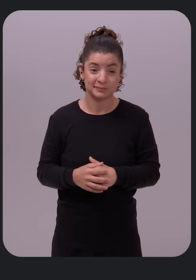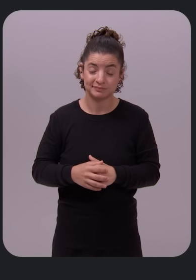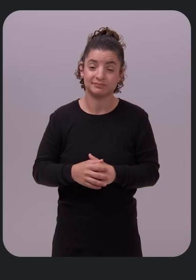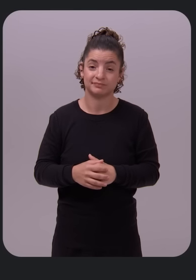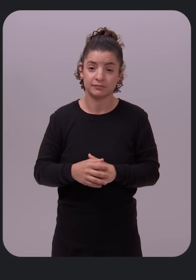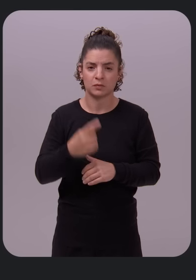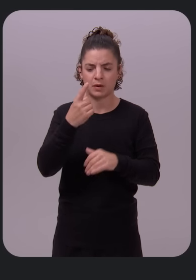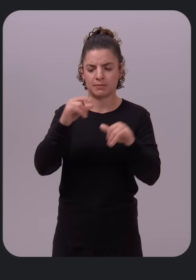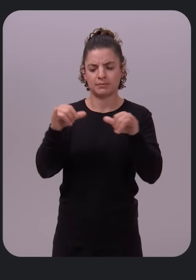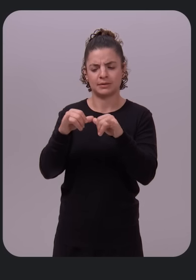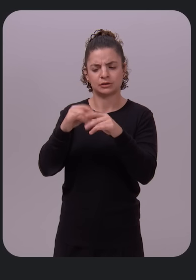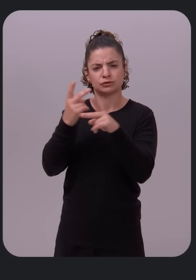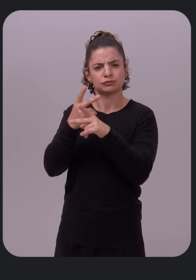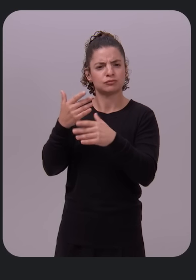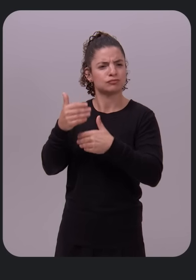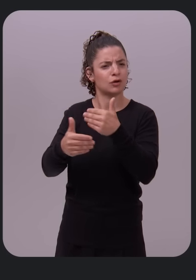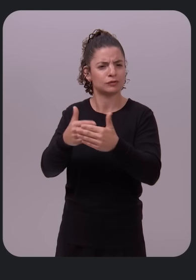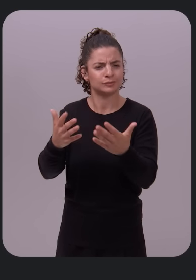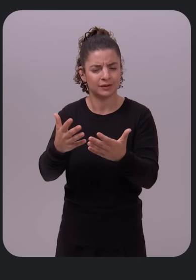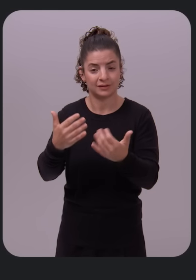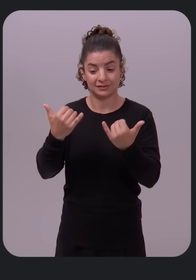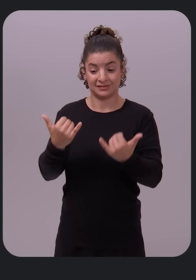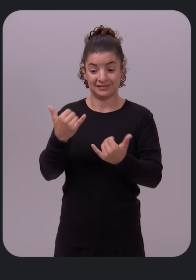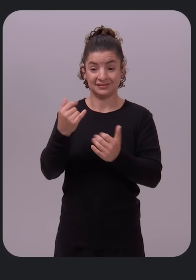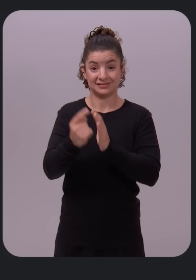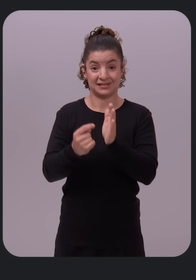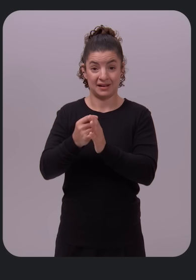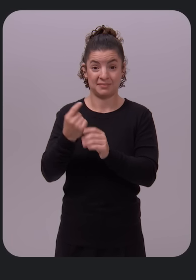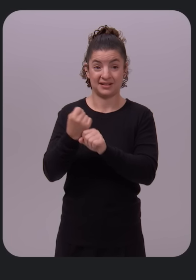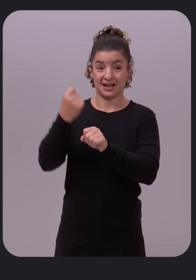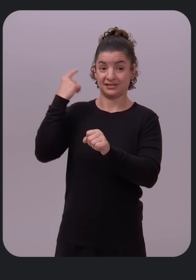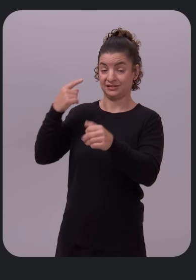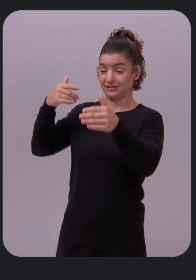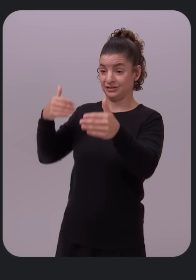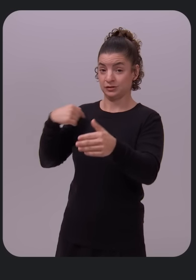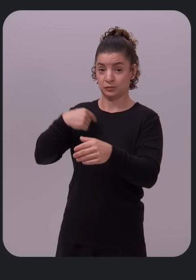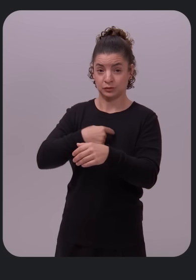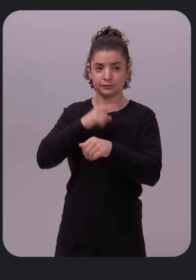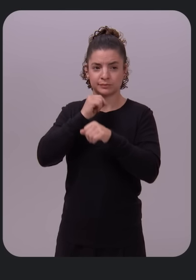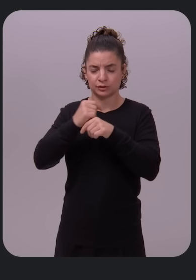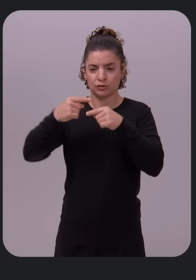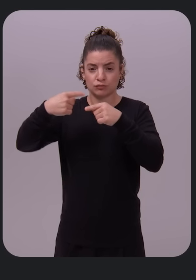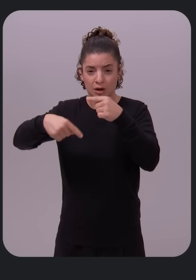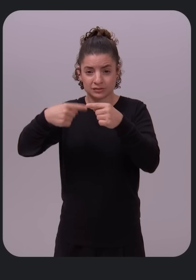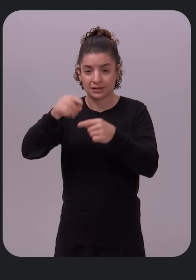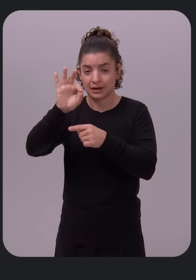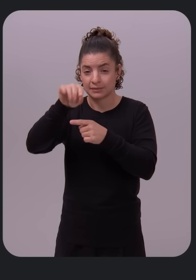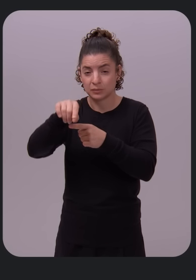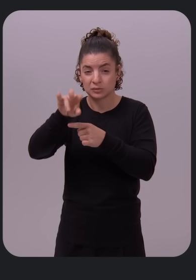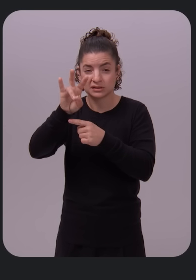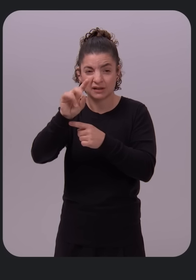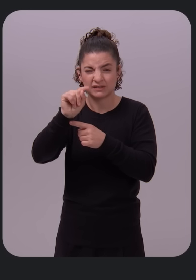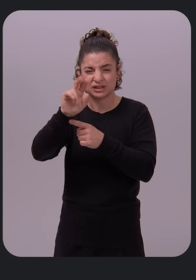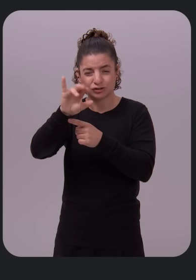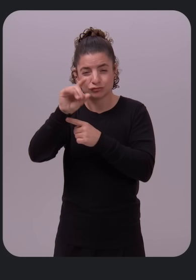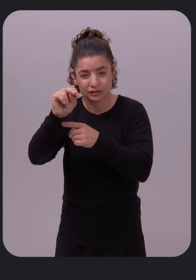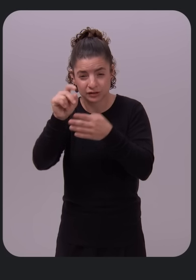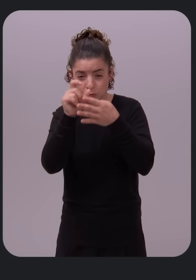Just one marker of progress-- this time last year, we were processing 9.7 trillion tokens